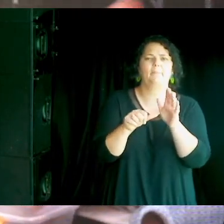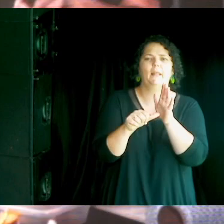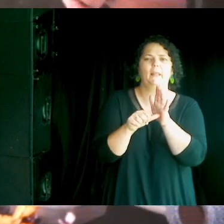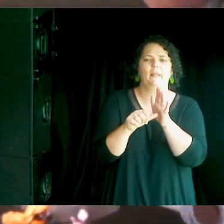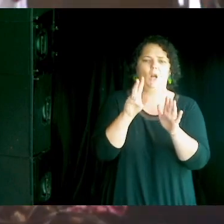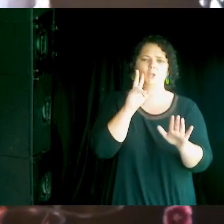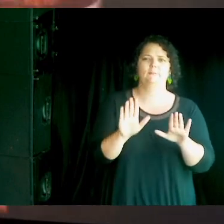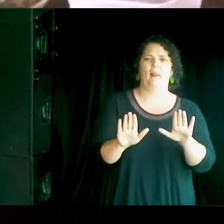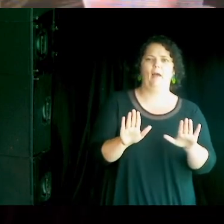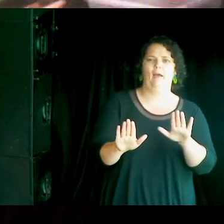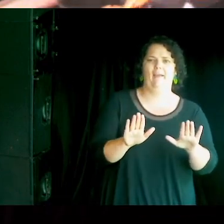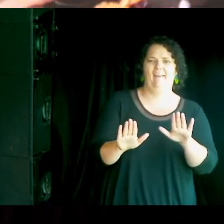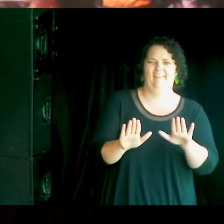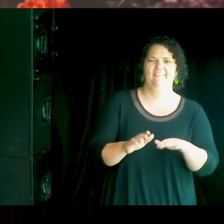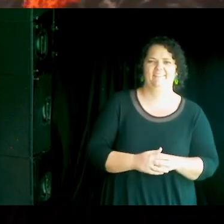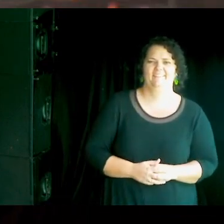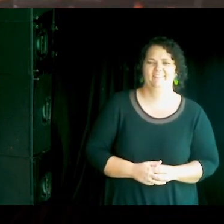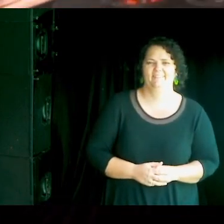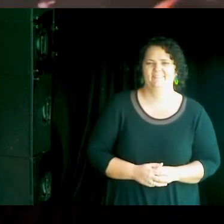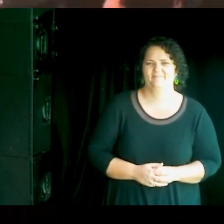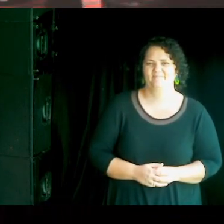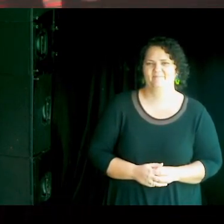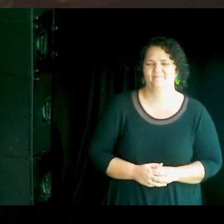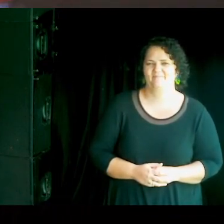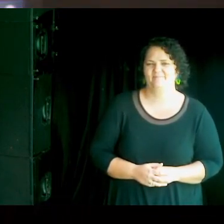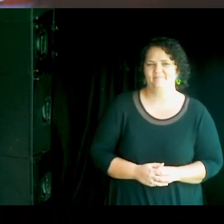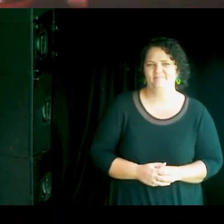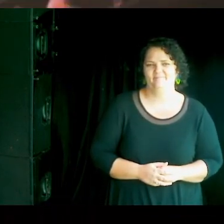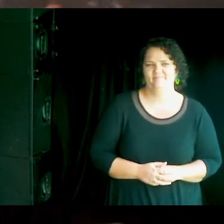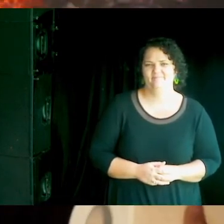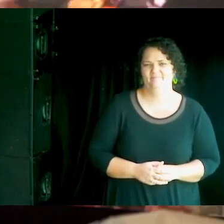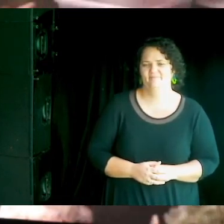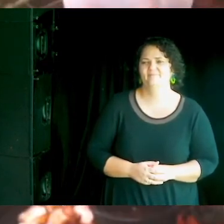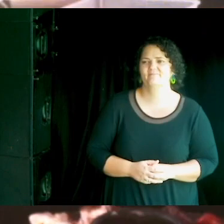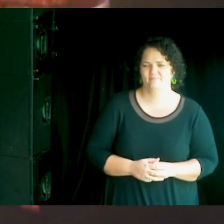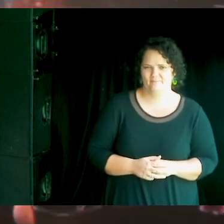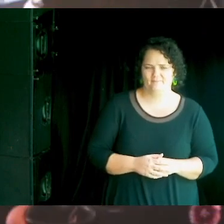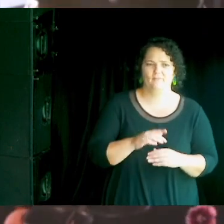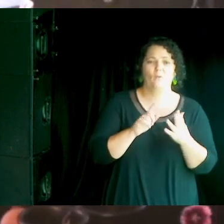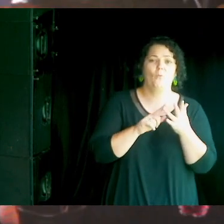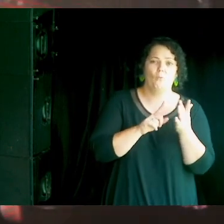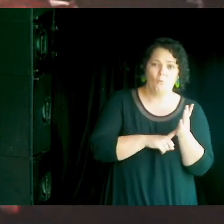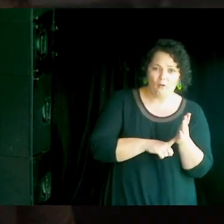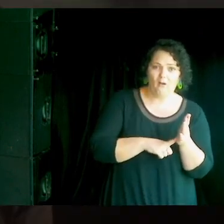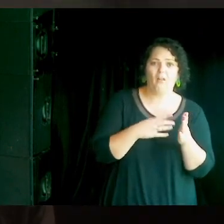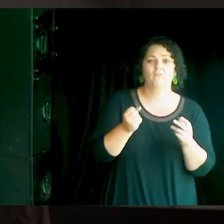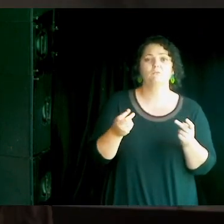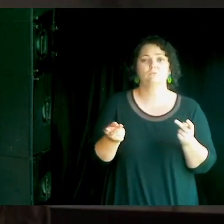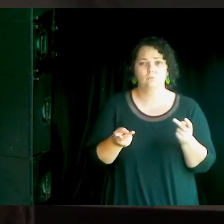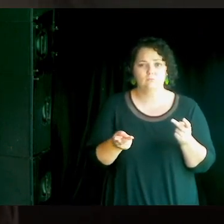so once the fried one is still a bit um the oil is still there sugar salt some pepper